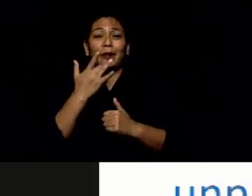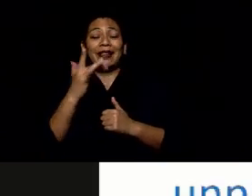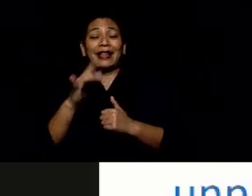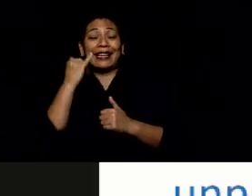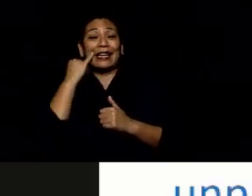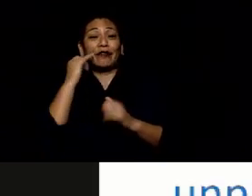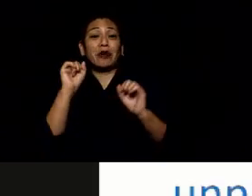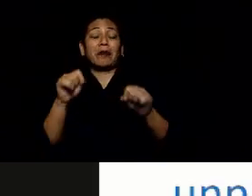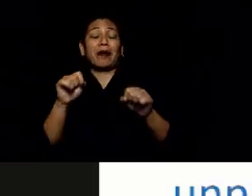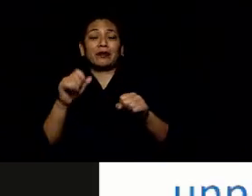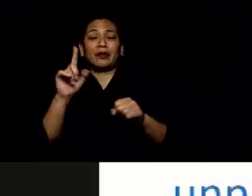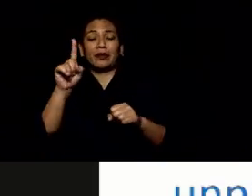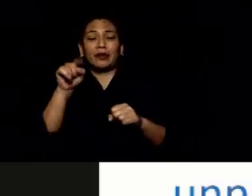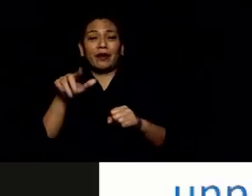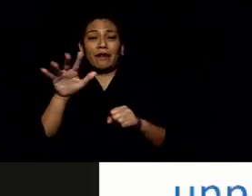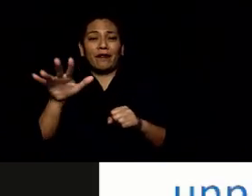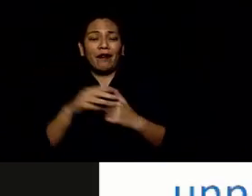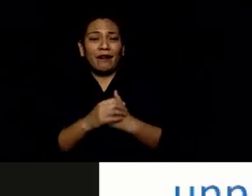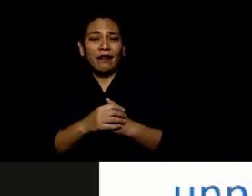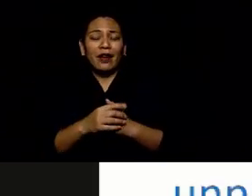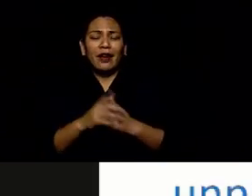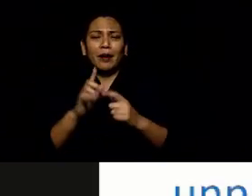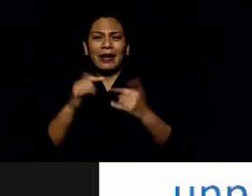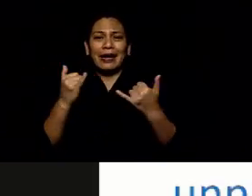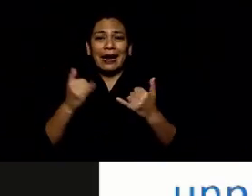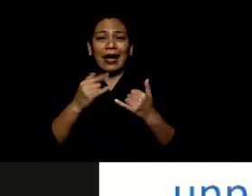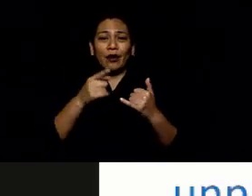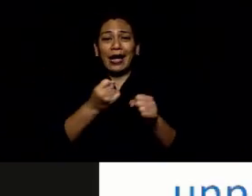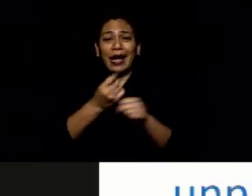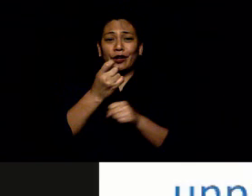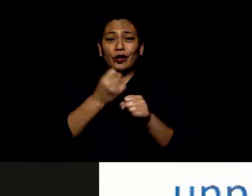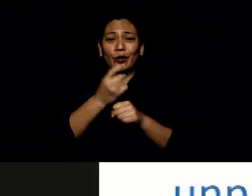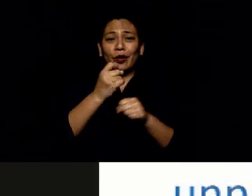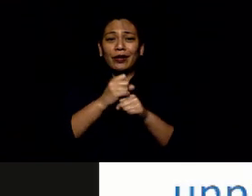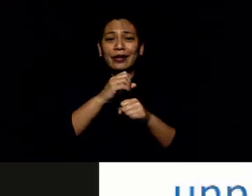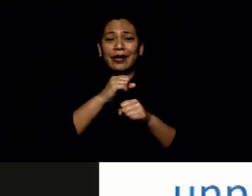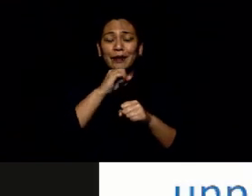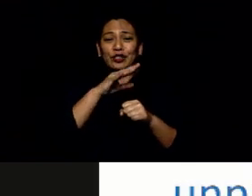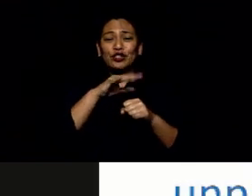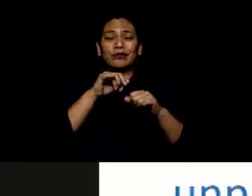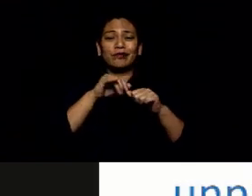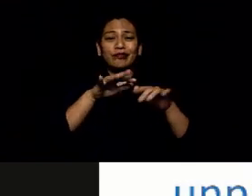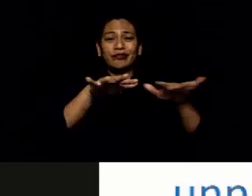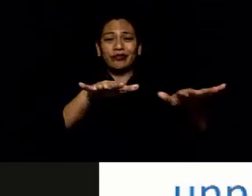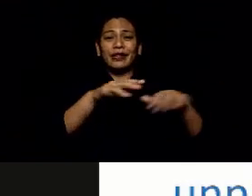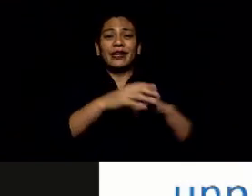Cause here you can see, our annual emissions here from, um, as a result of burning all those